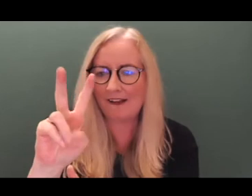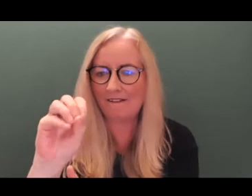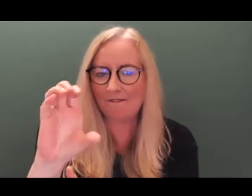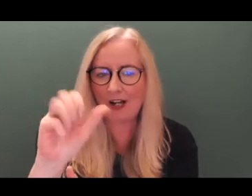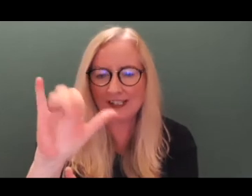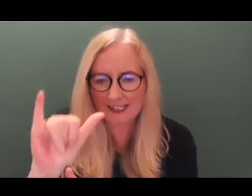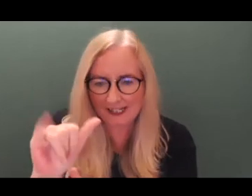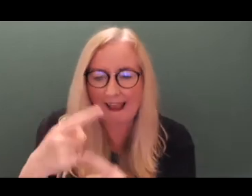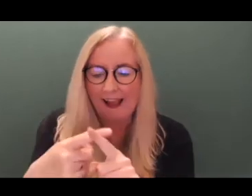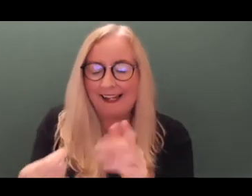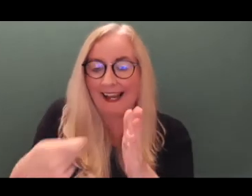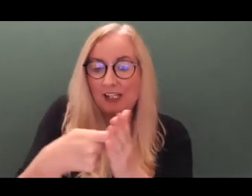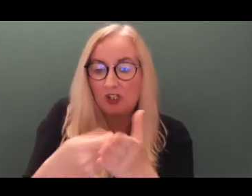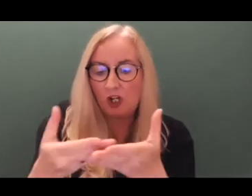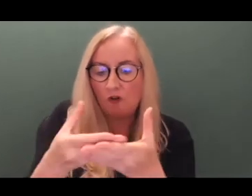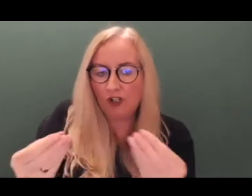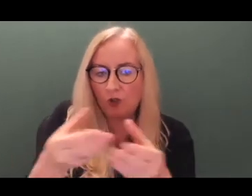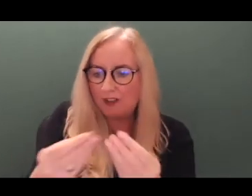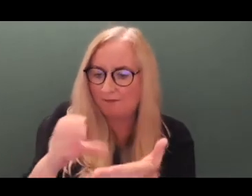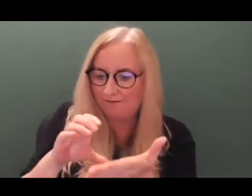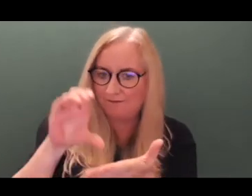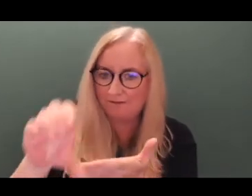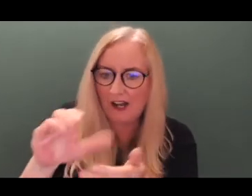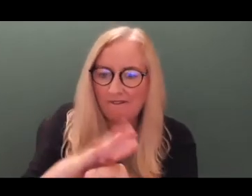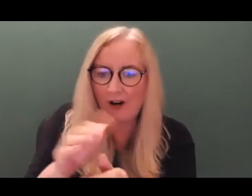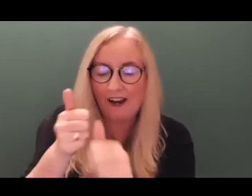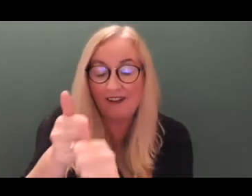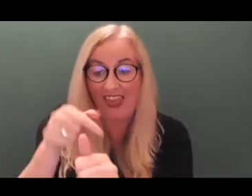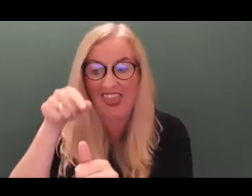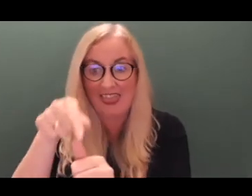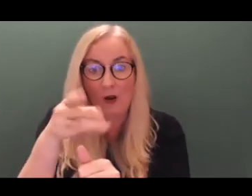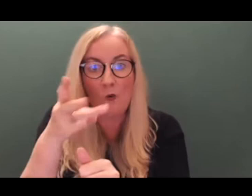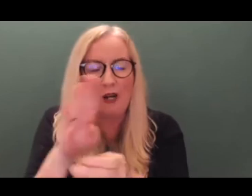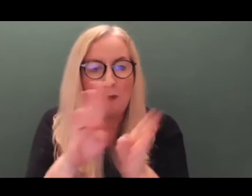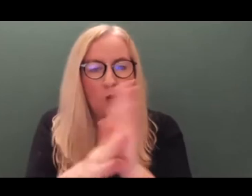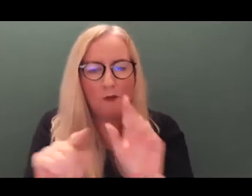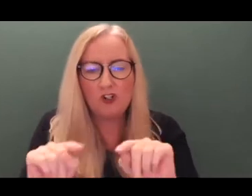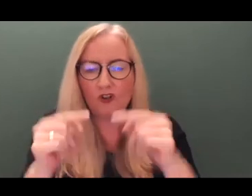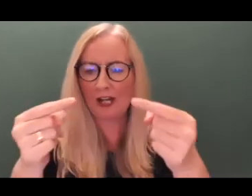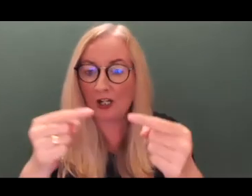resources going into advocacy will be a challenge if everything that comes to pass is being set out